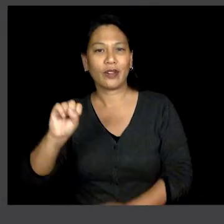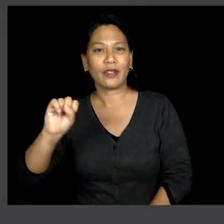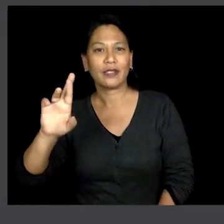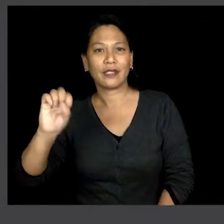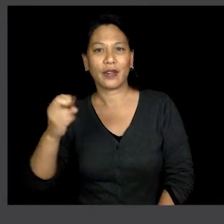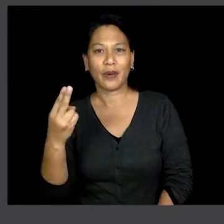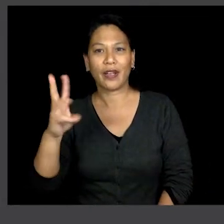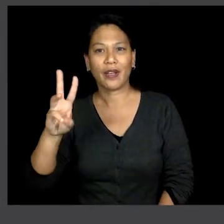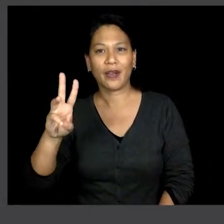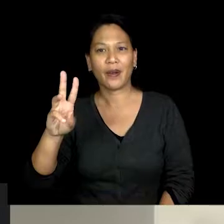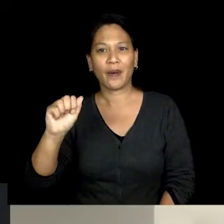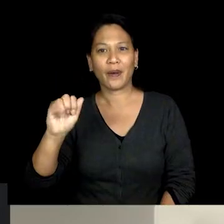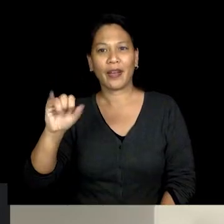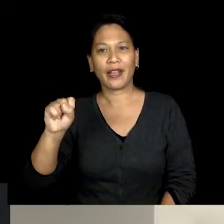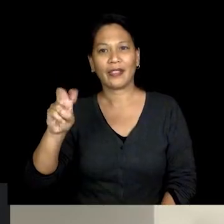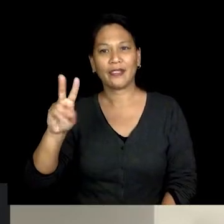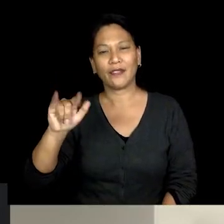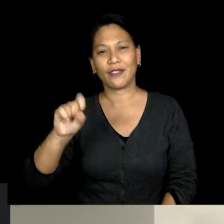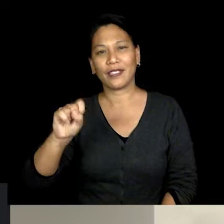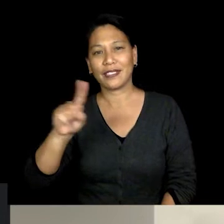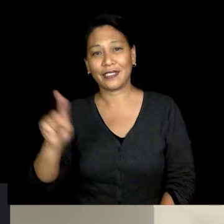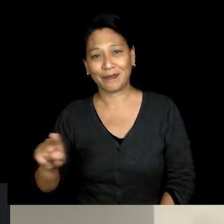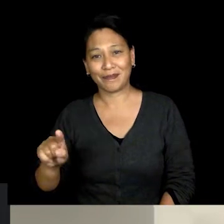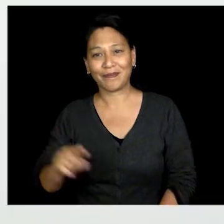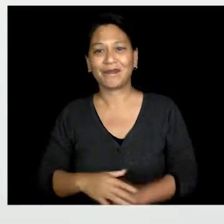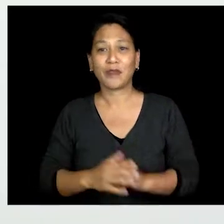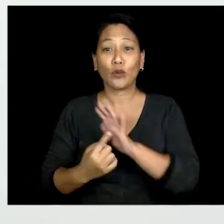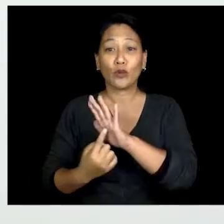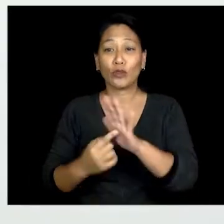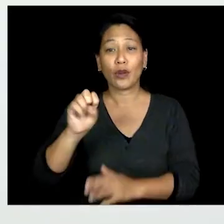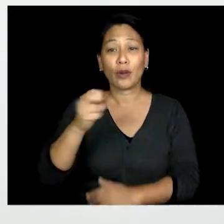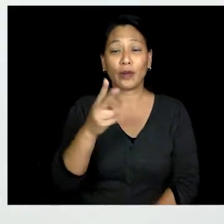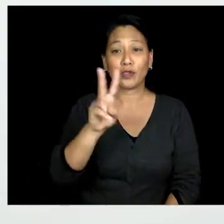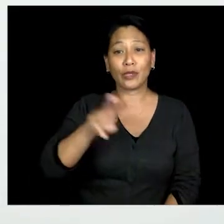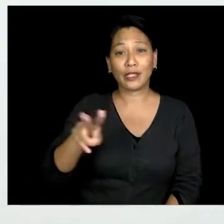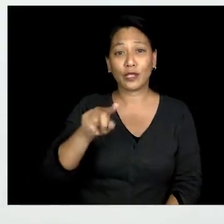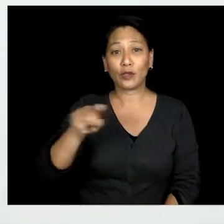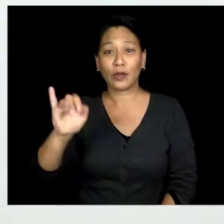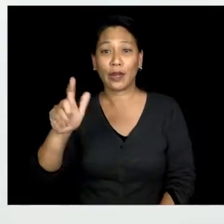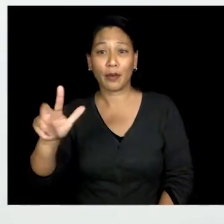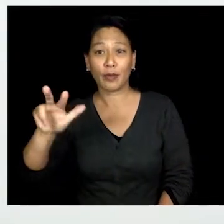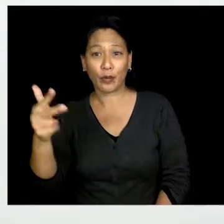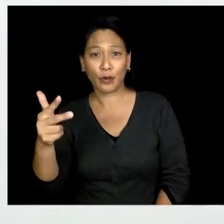from March 22nd to April 3rd in 22 at GCTC. "Heartlines" is a play that reimagines the lives of Lucy Schwob